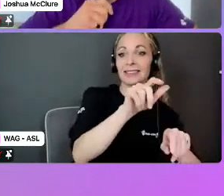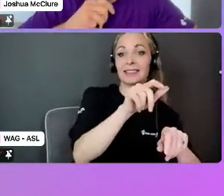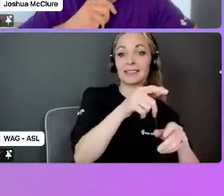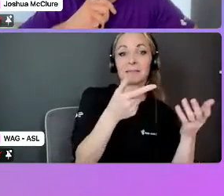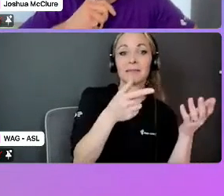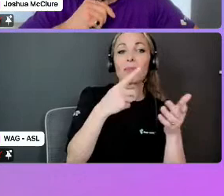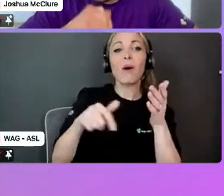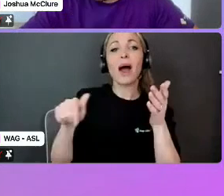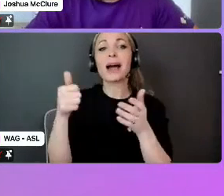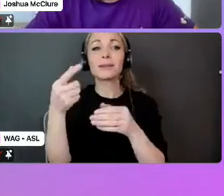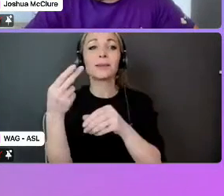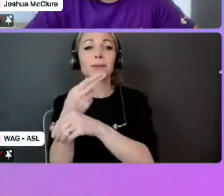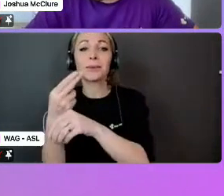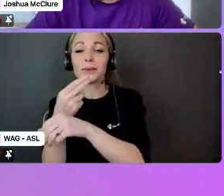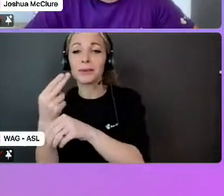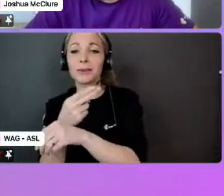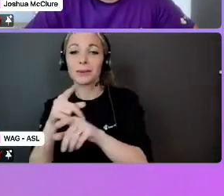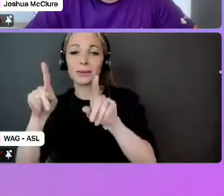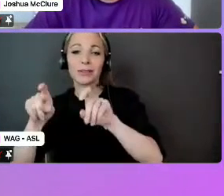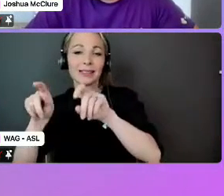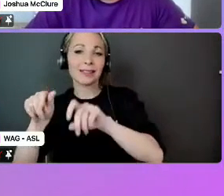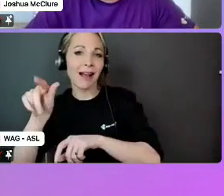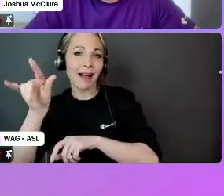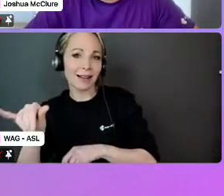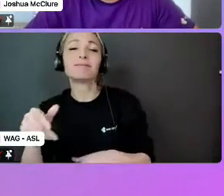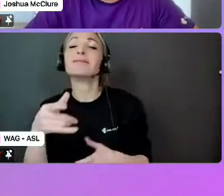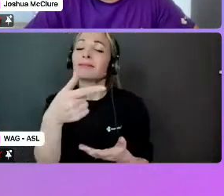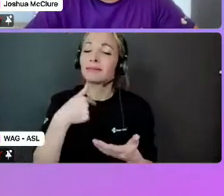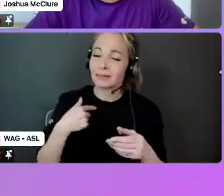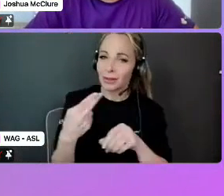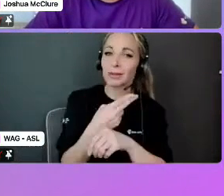screen readers beside the MVD do you